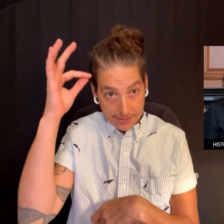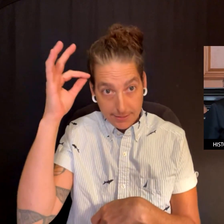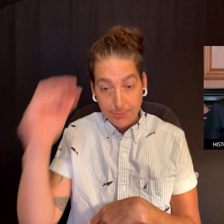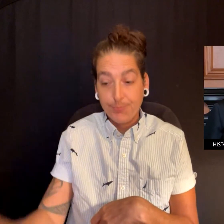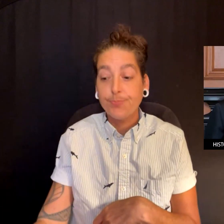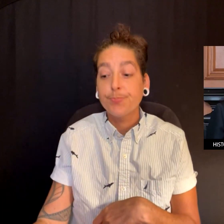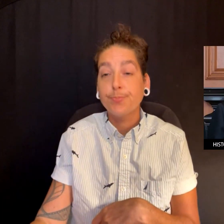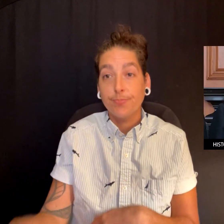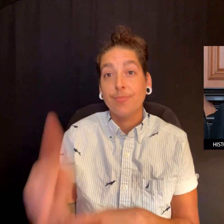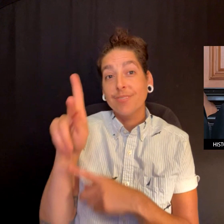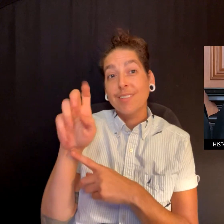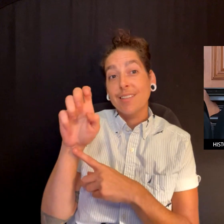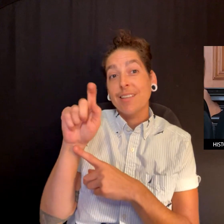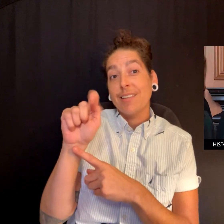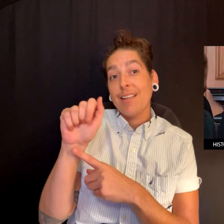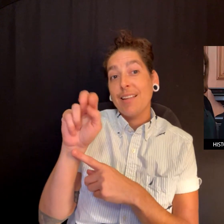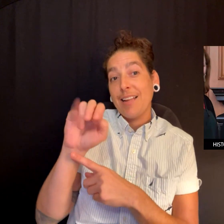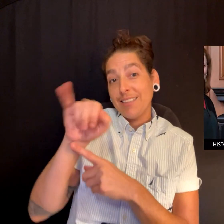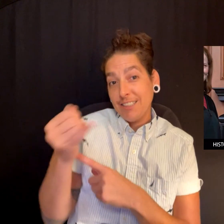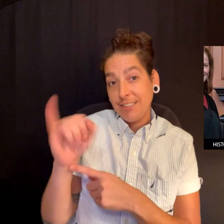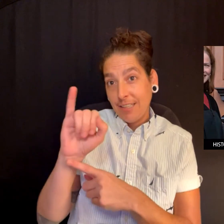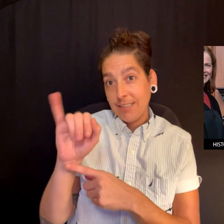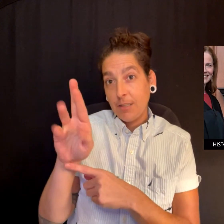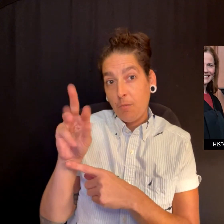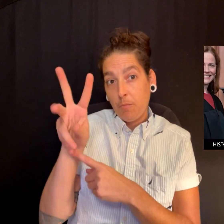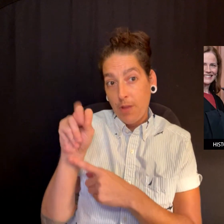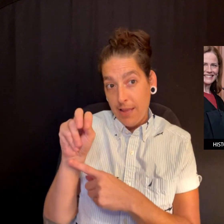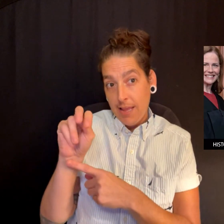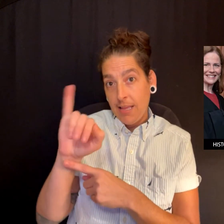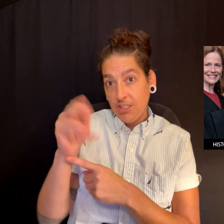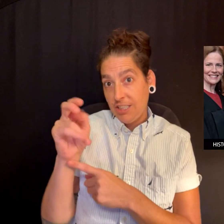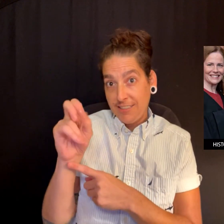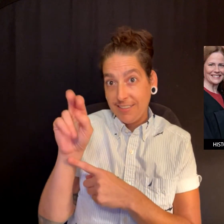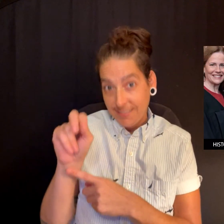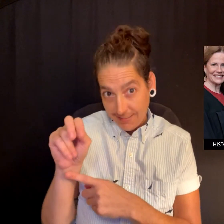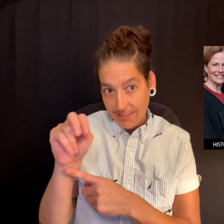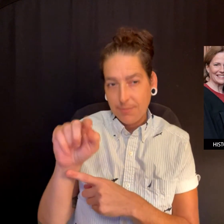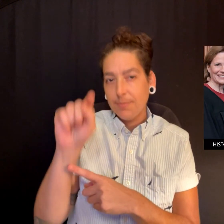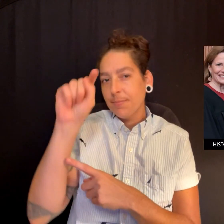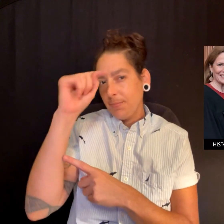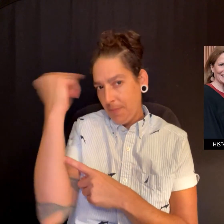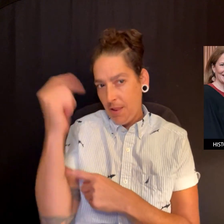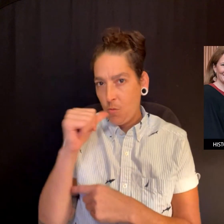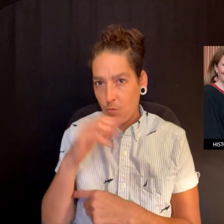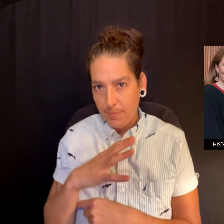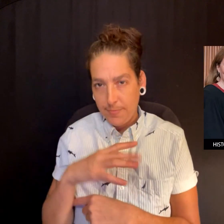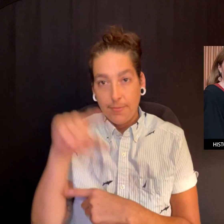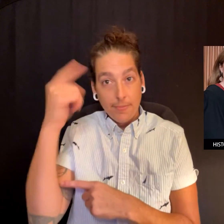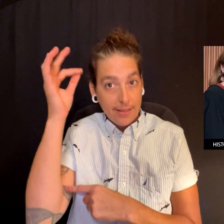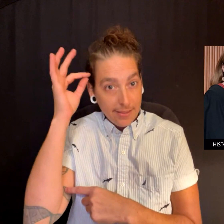Sonia Sotomayor a Hispanic woman with black hair katanji, Brown Jackson